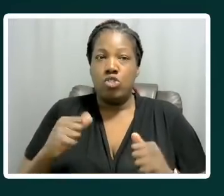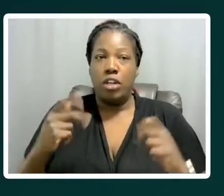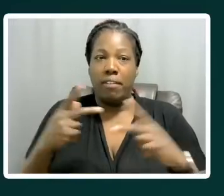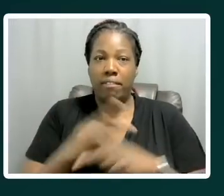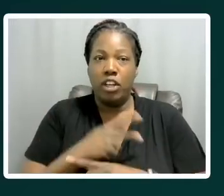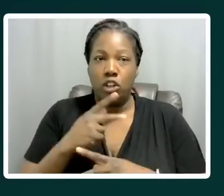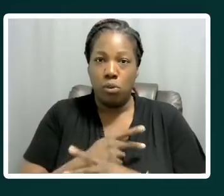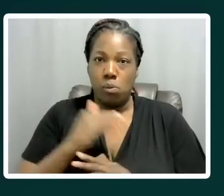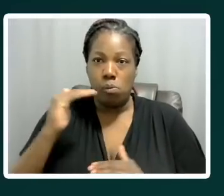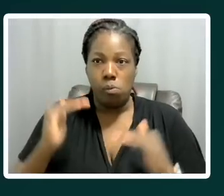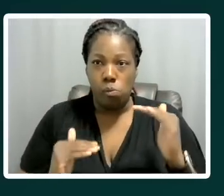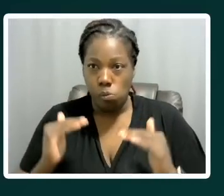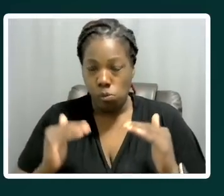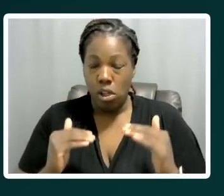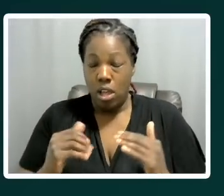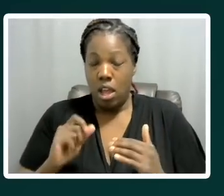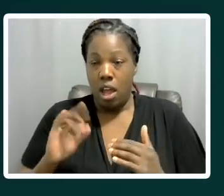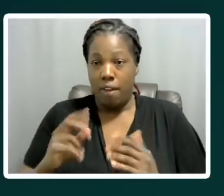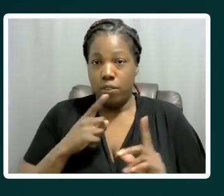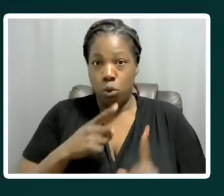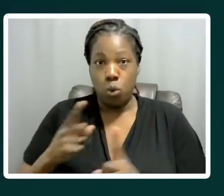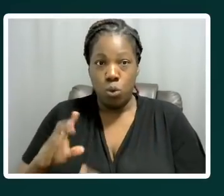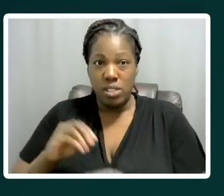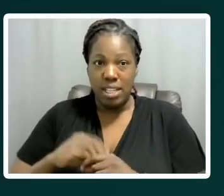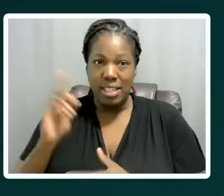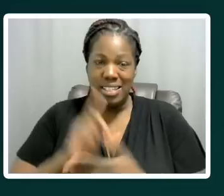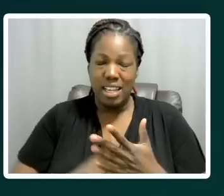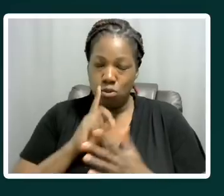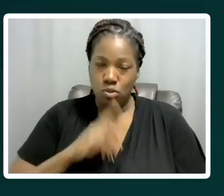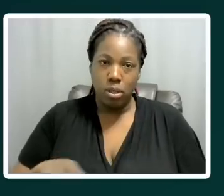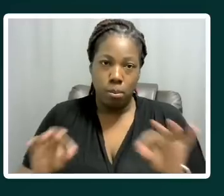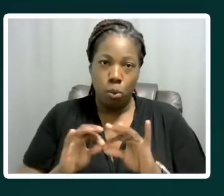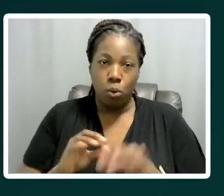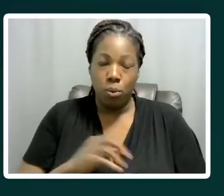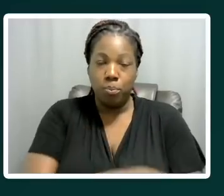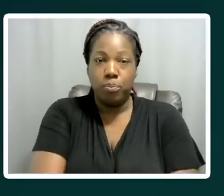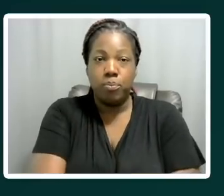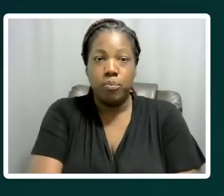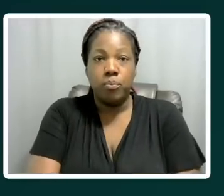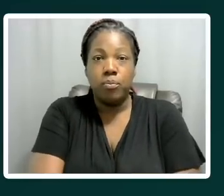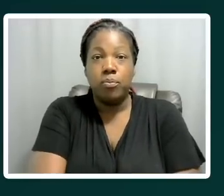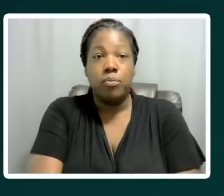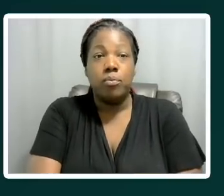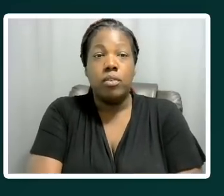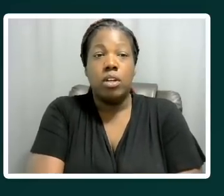two goals in our design is really important. From there, we also need to decide on whether